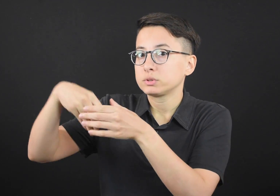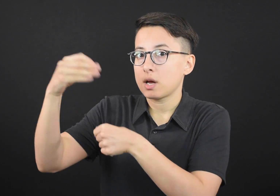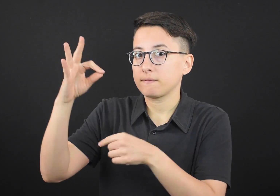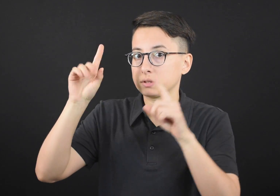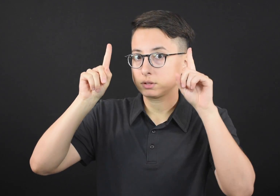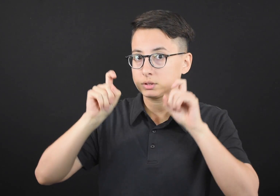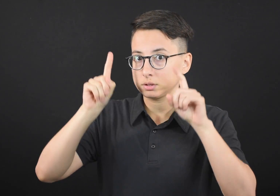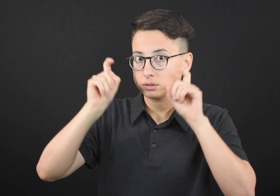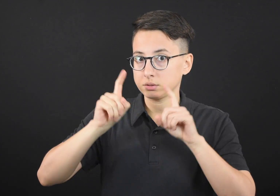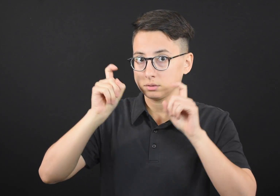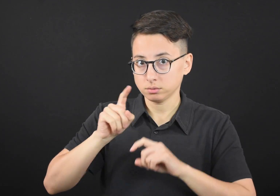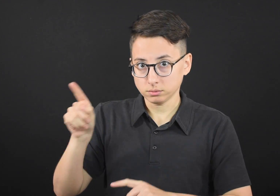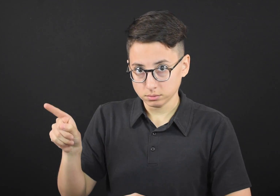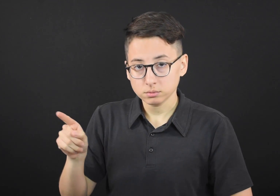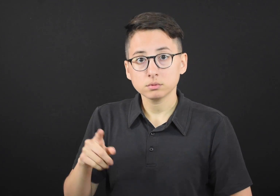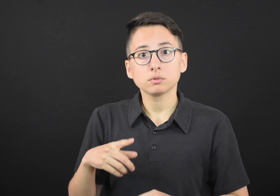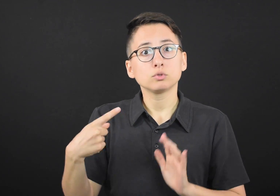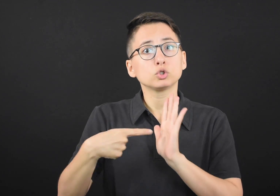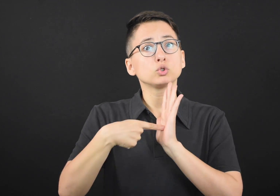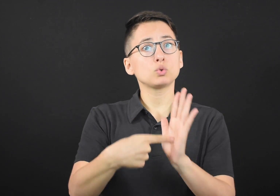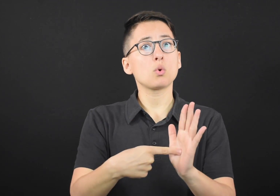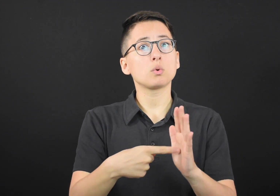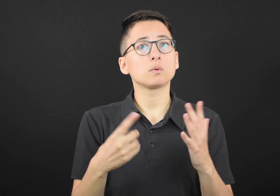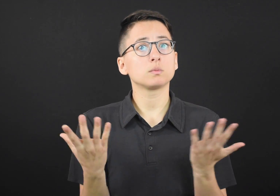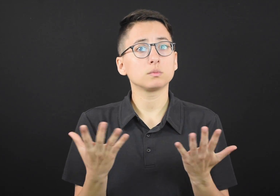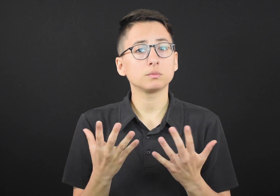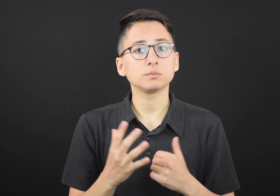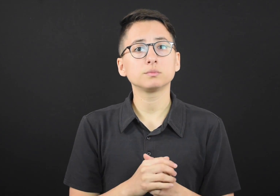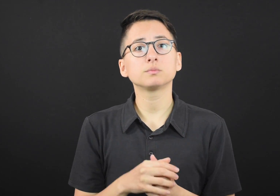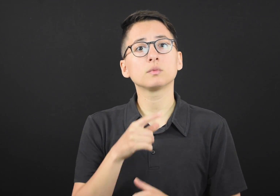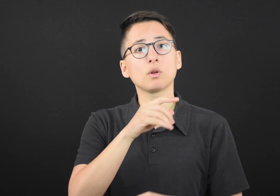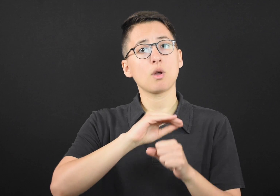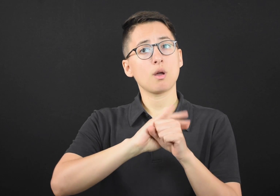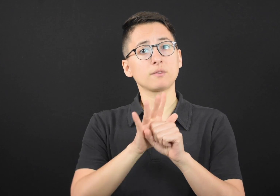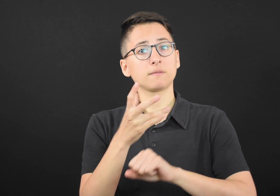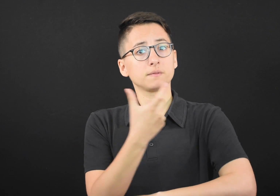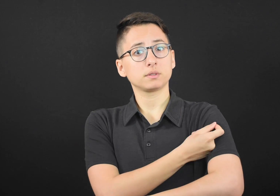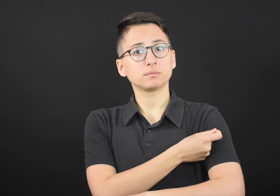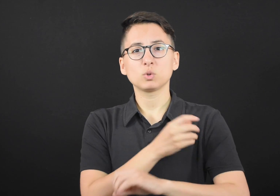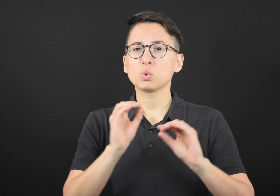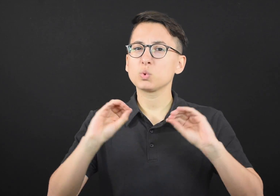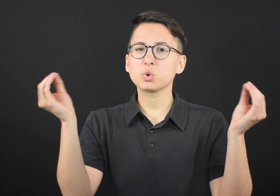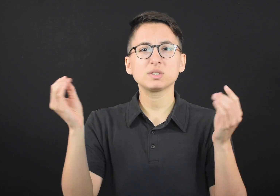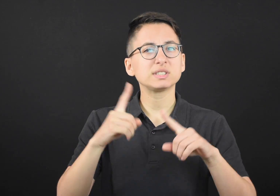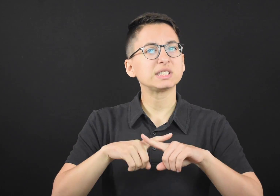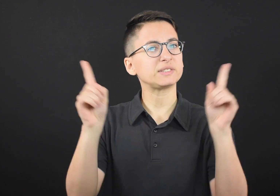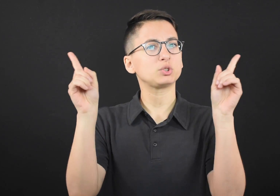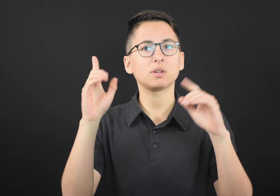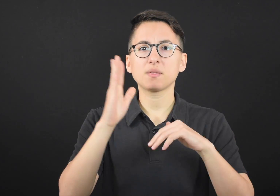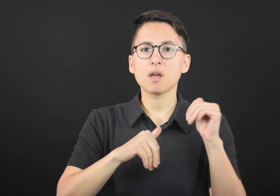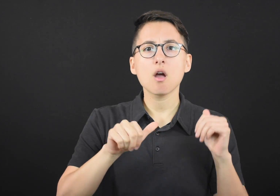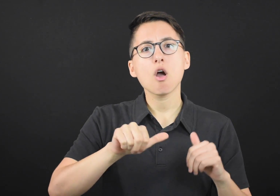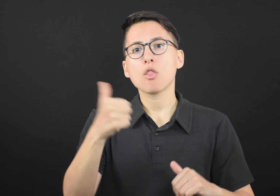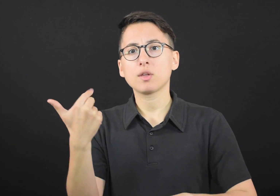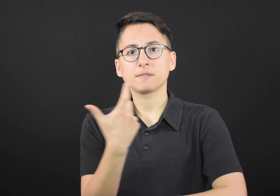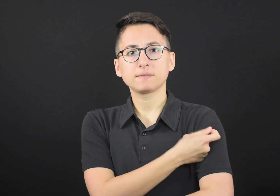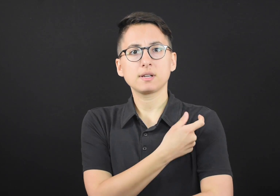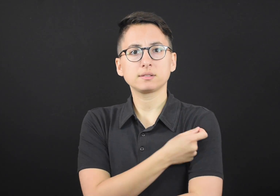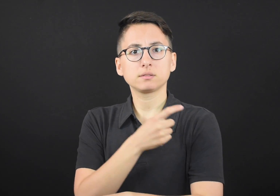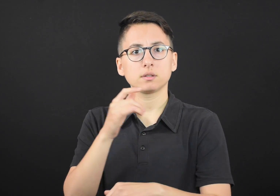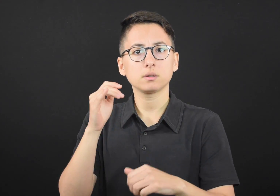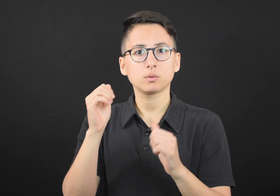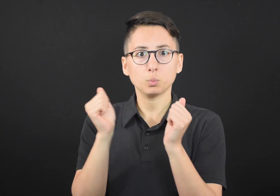indicates that the COVID vaccines are no different regarding risk of serious illness or death.